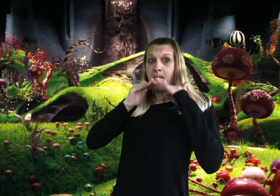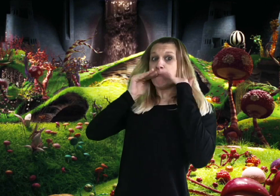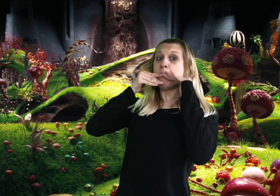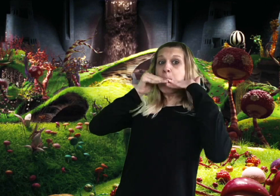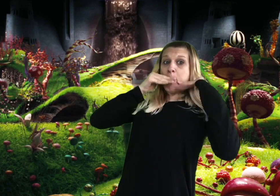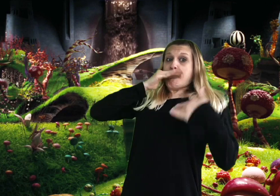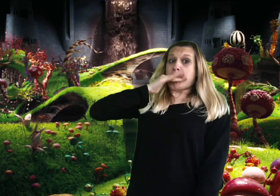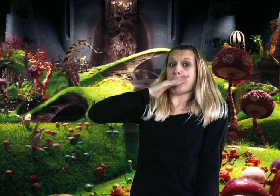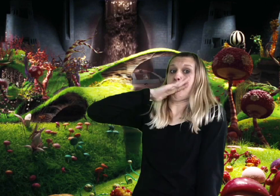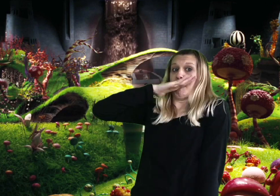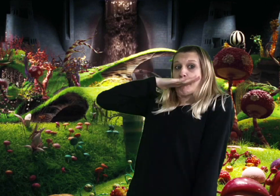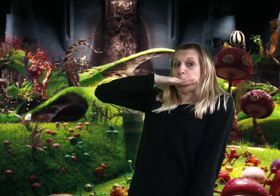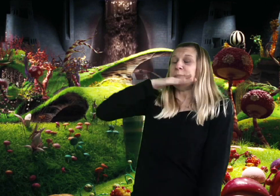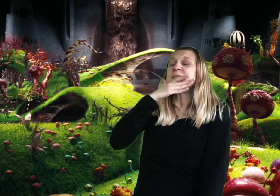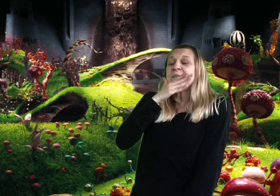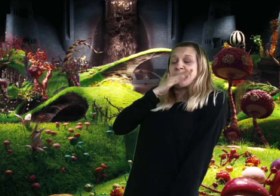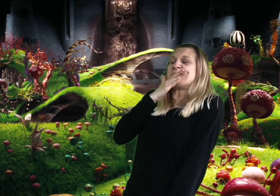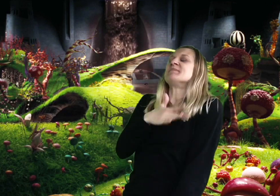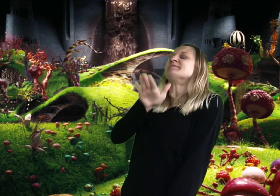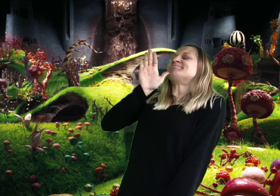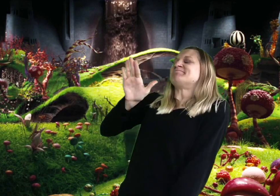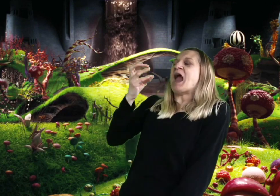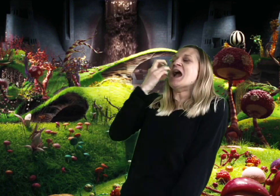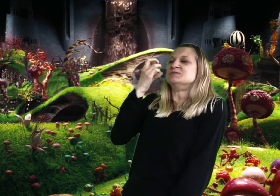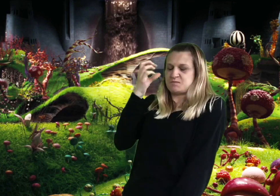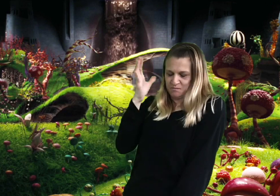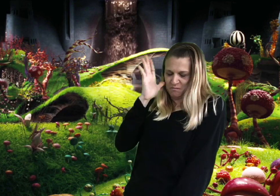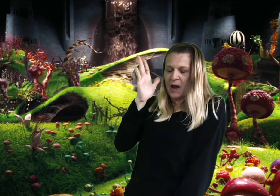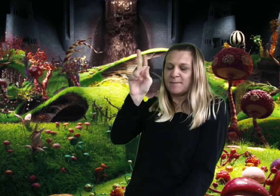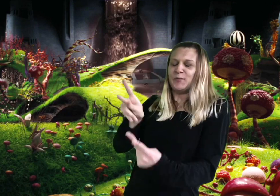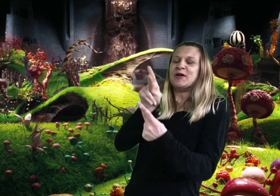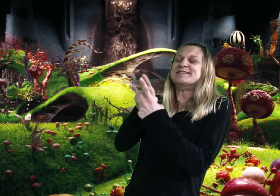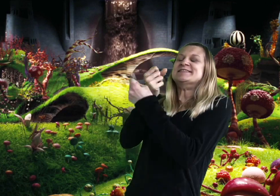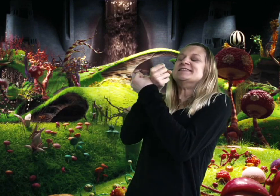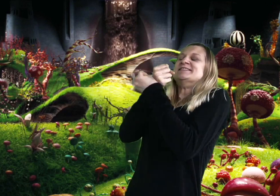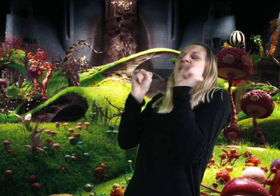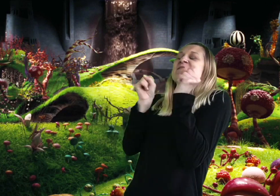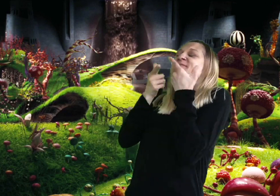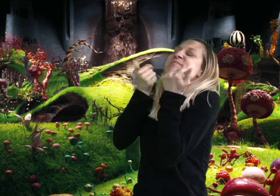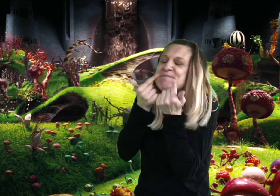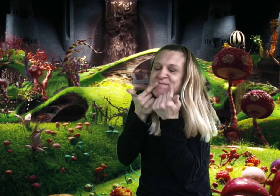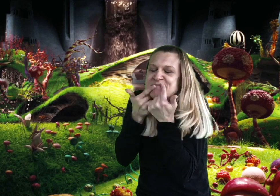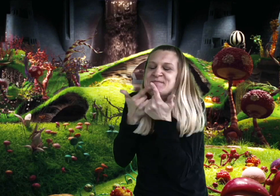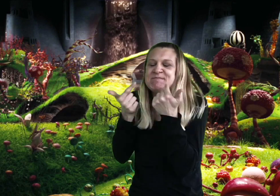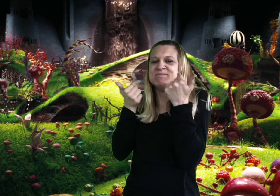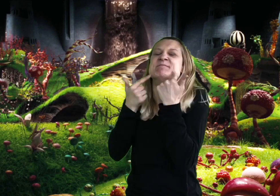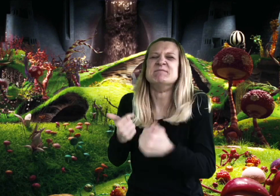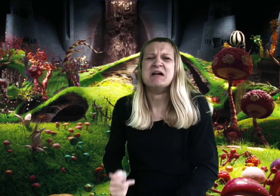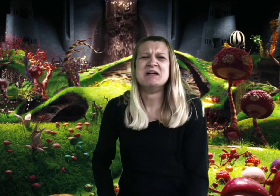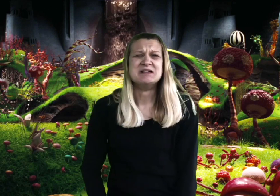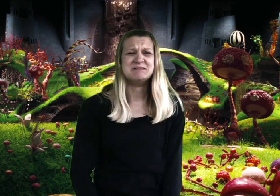"He’ll be perfectly safe," said Mr. Wonka, giggling slightly.